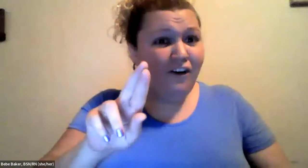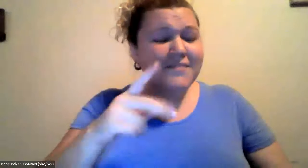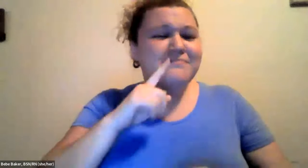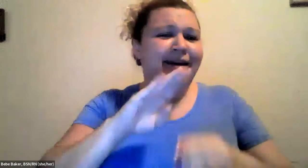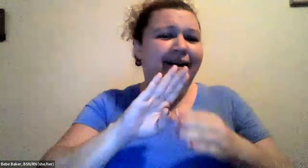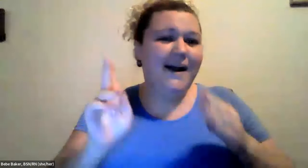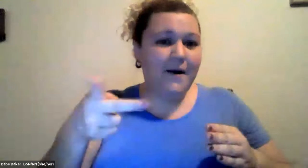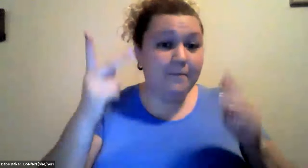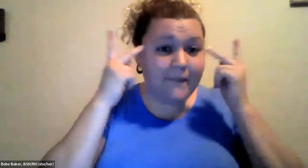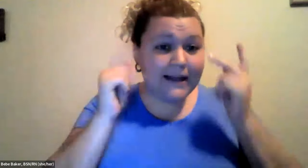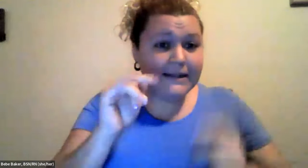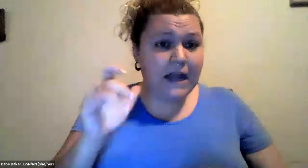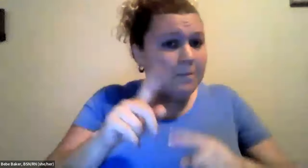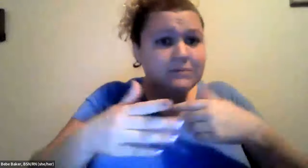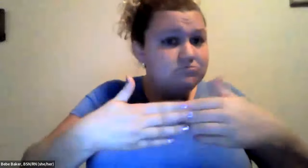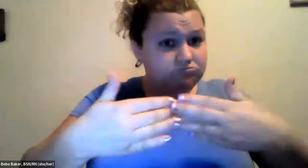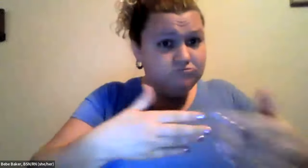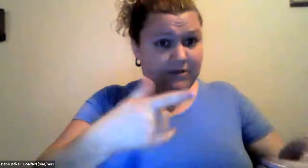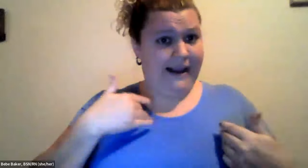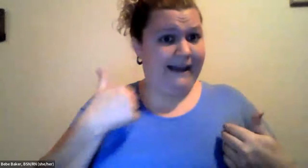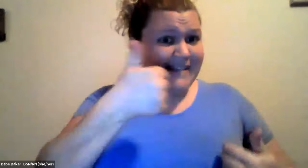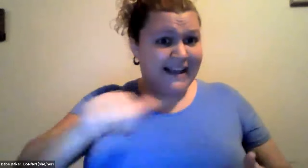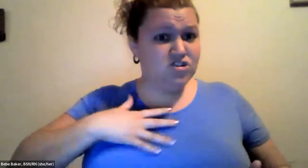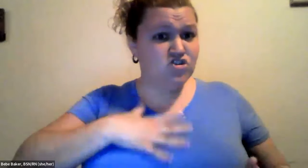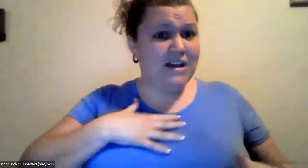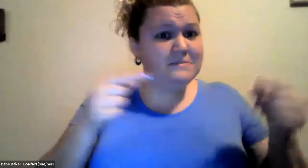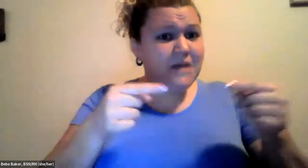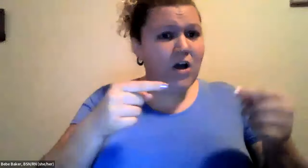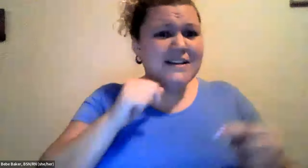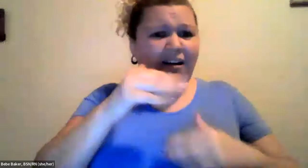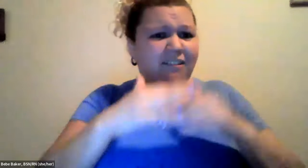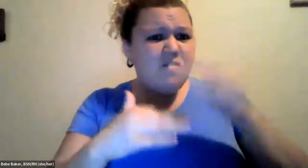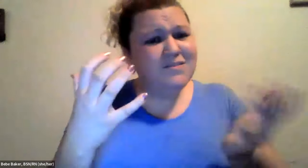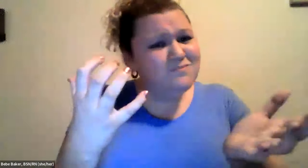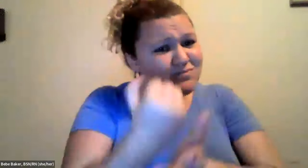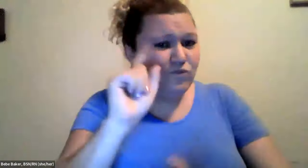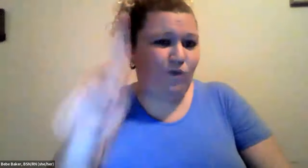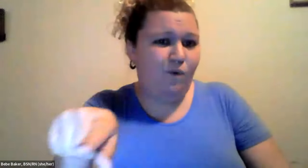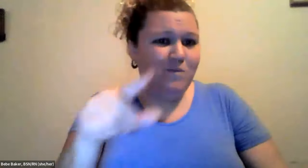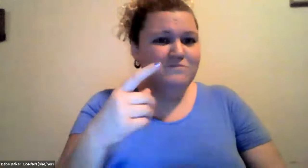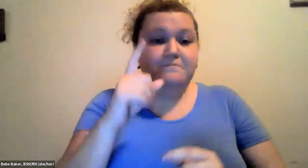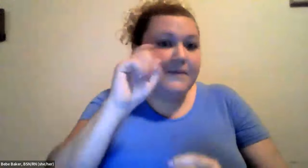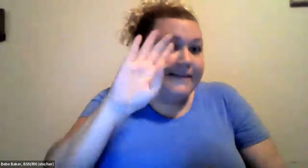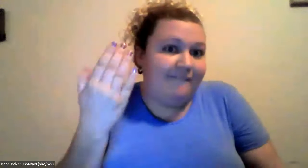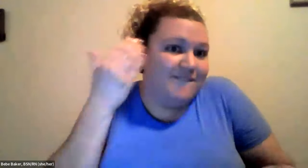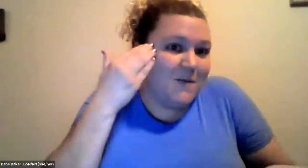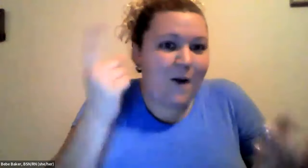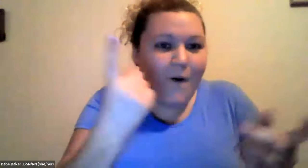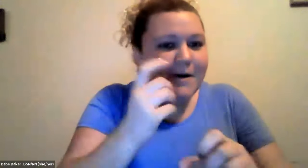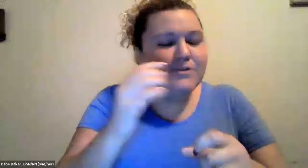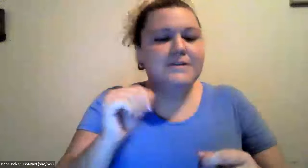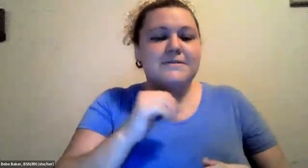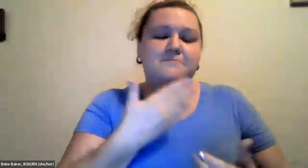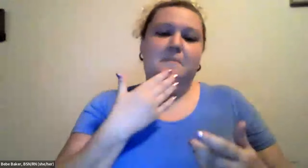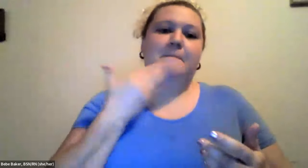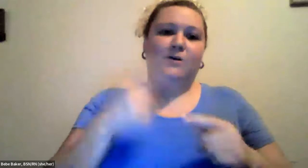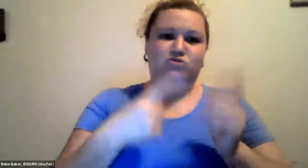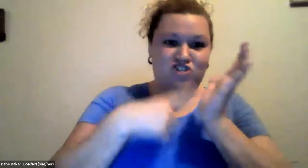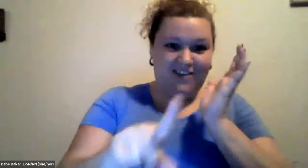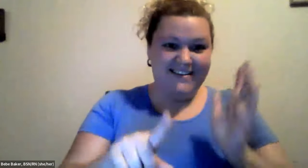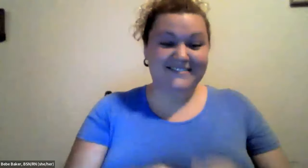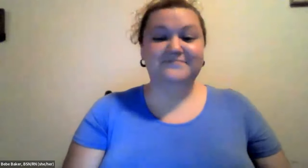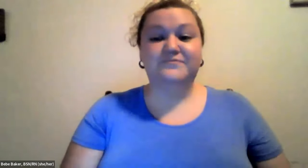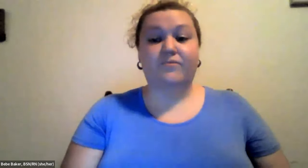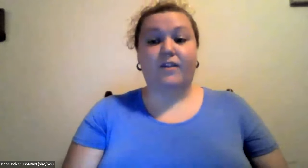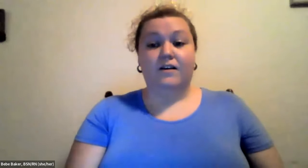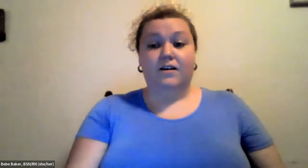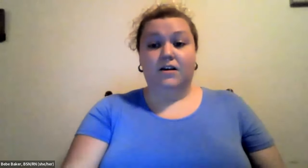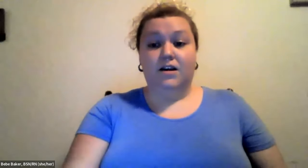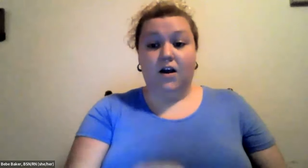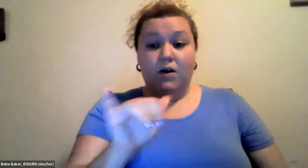Cristine Saunders: So sometimes people go to the er with a panic attack and so, if you're having any pest chest pain at all, it doesn't matter, you should go, because you never know what's happening it's always good to get it checked out.